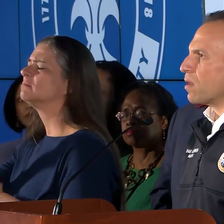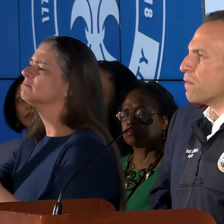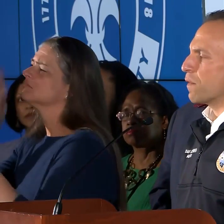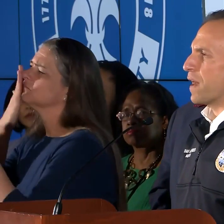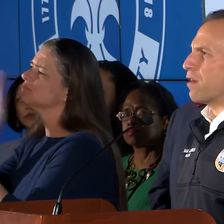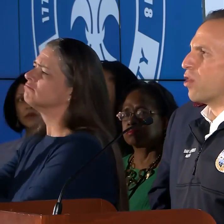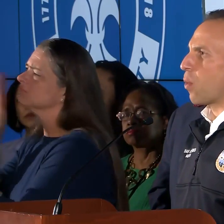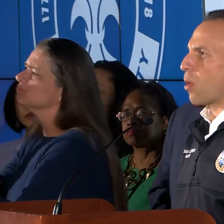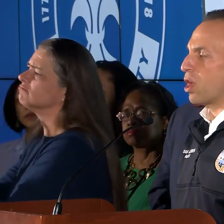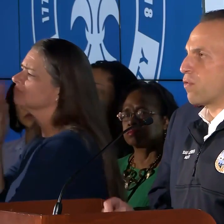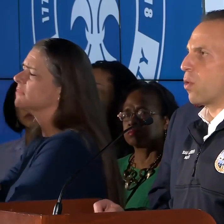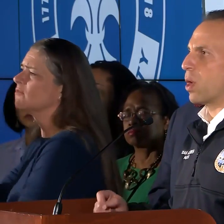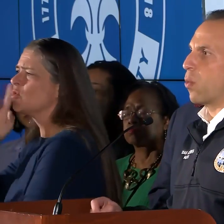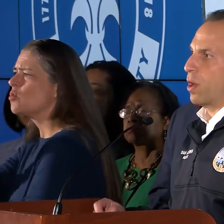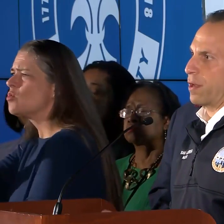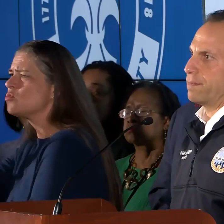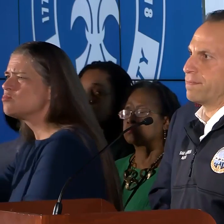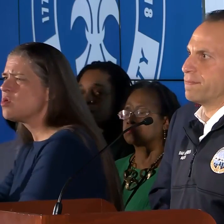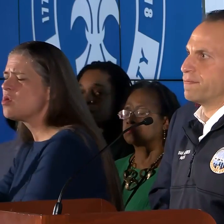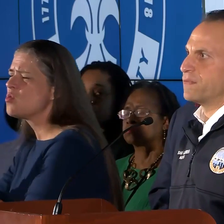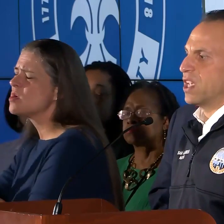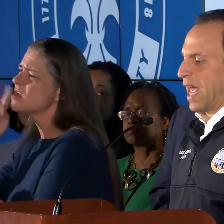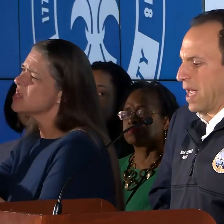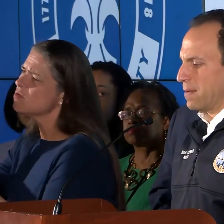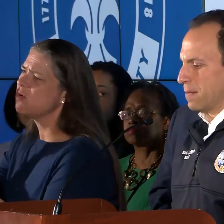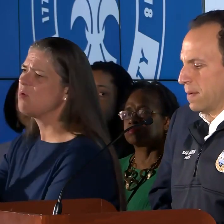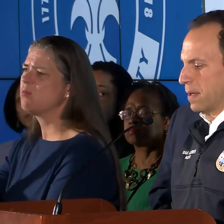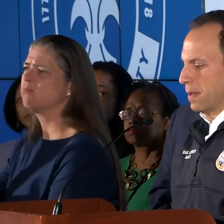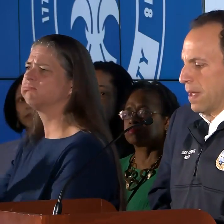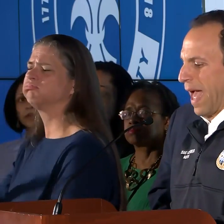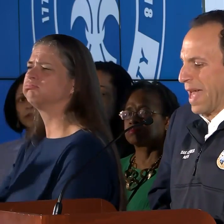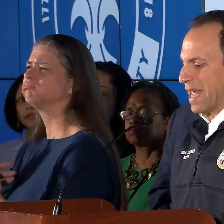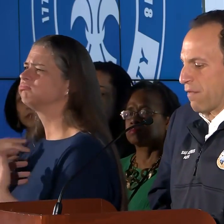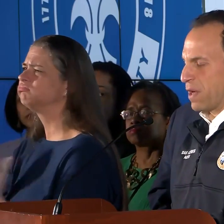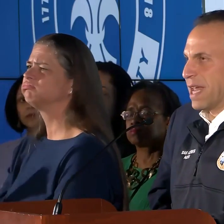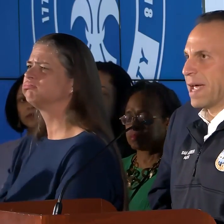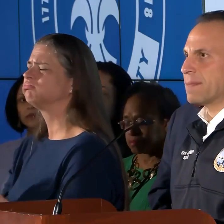for their heroic work today and every day